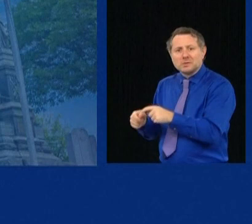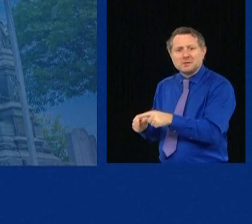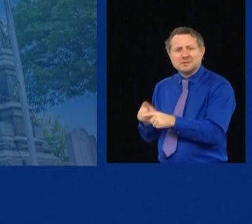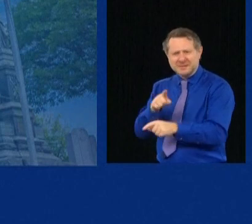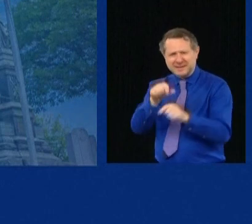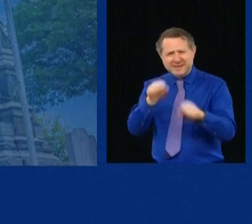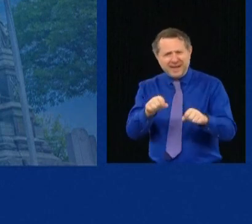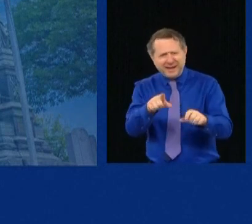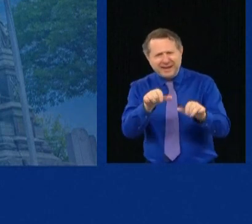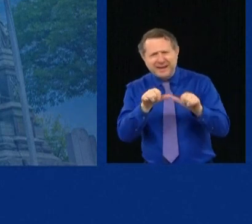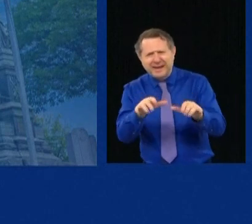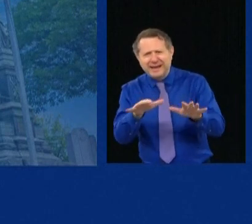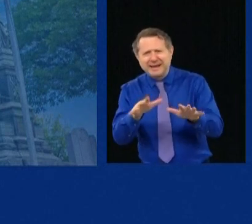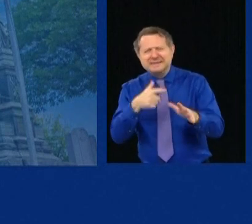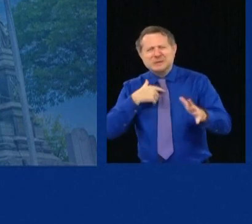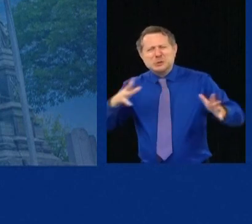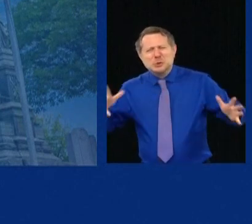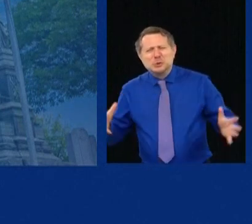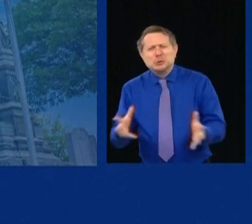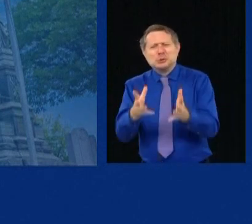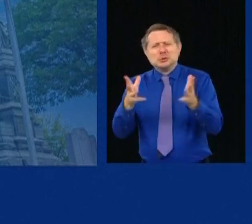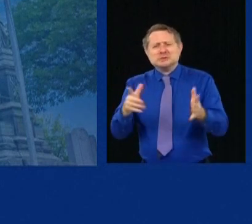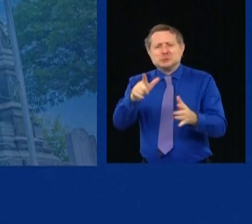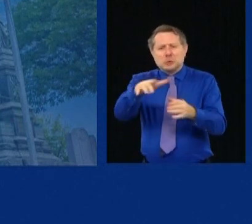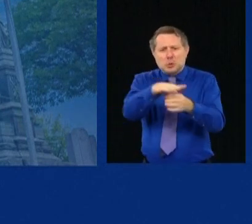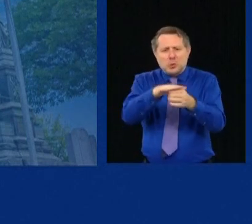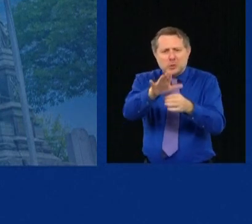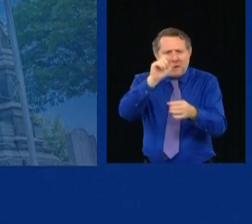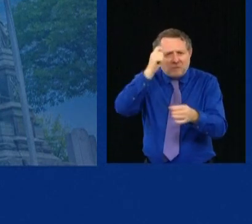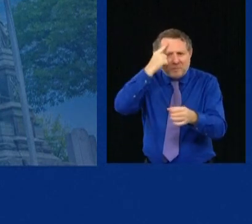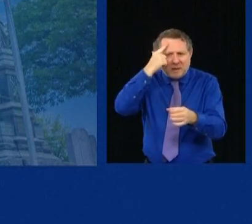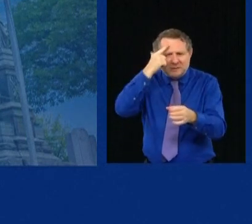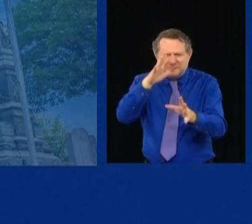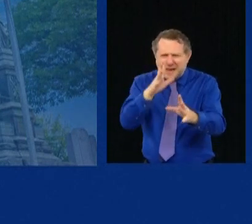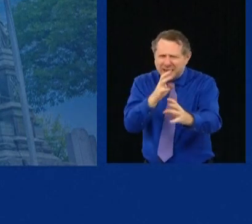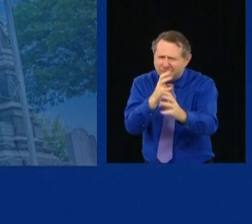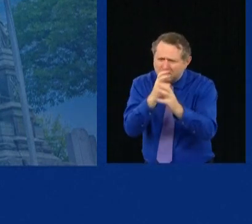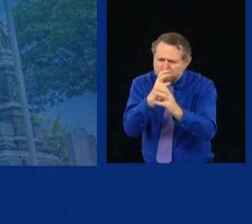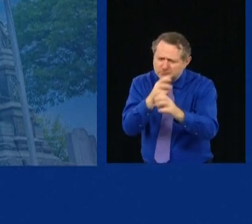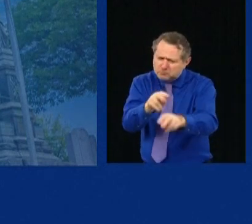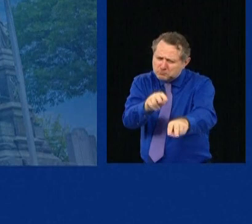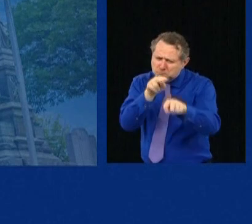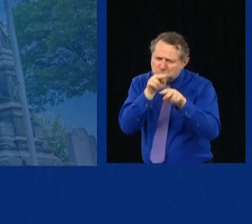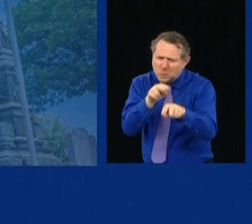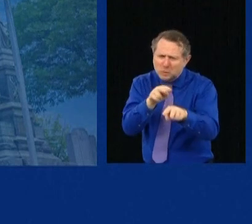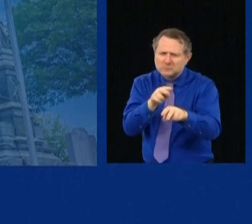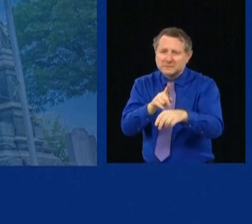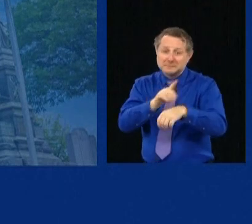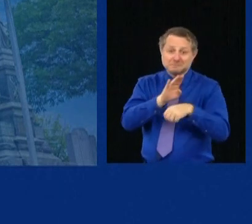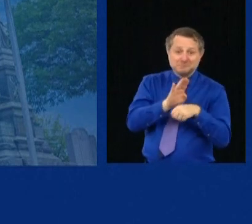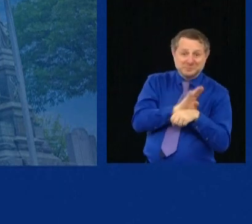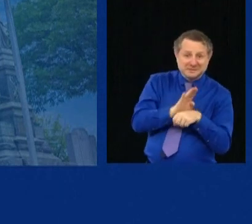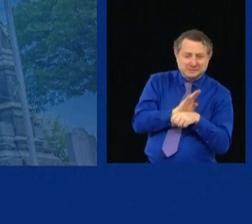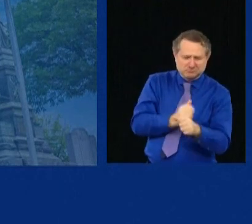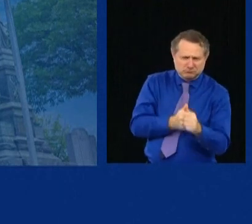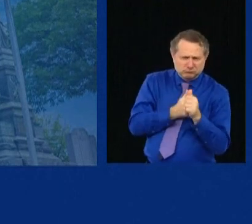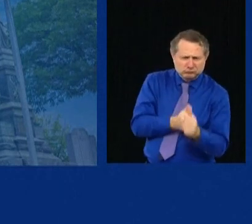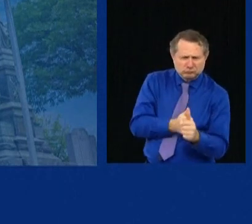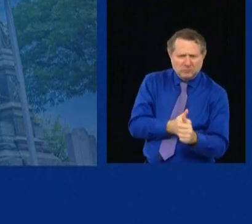RESPONSIBILITY AND INDIVIDUAL ACTIONS AND THAT HAS TO BE MAINTAINED AND I WOULD URGE